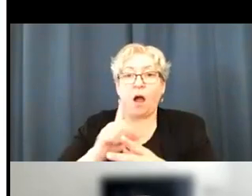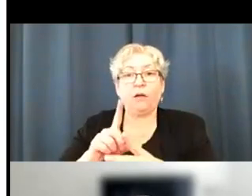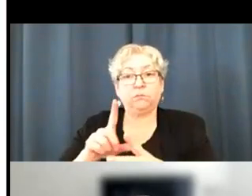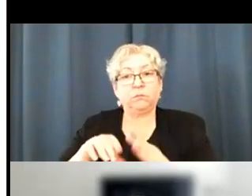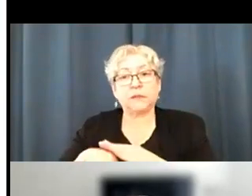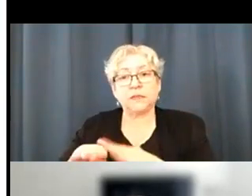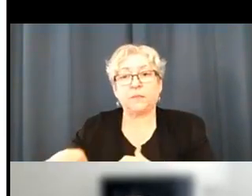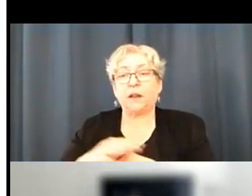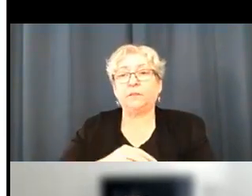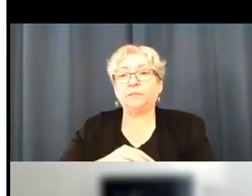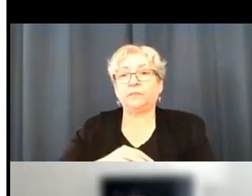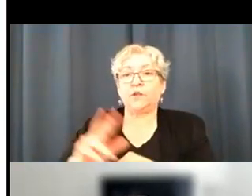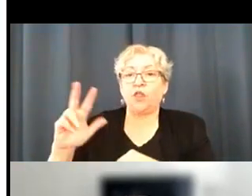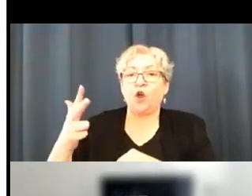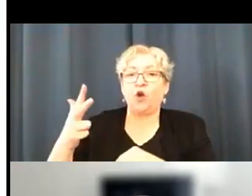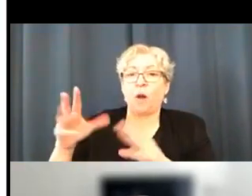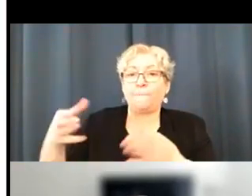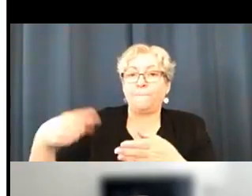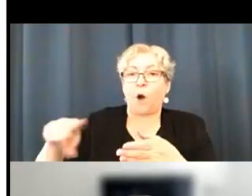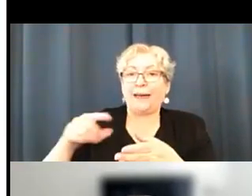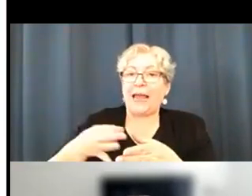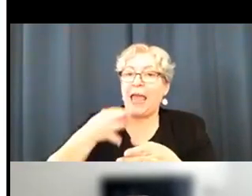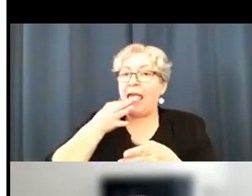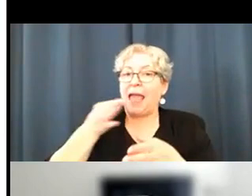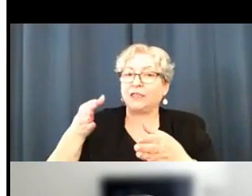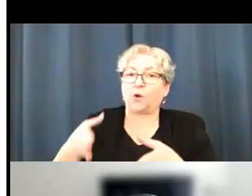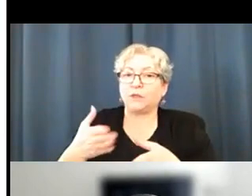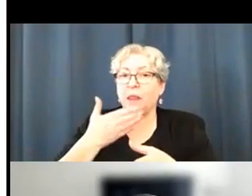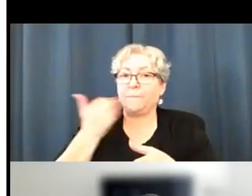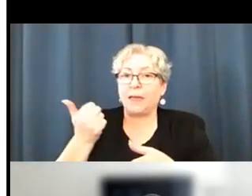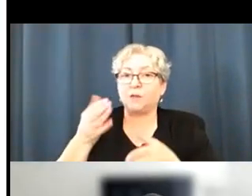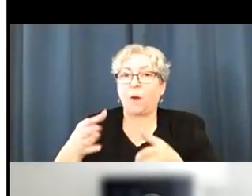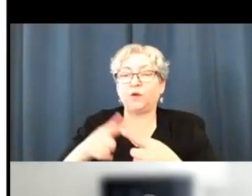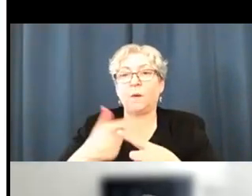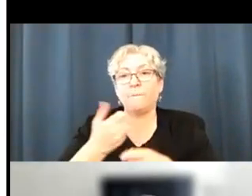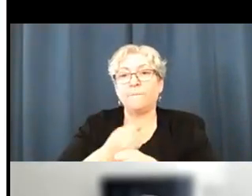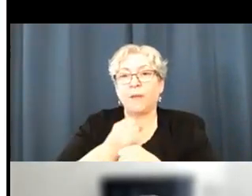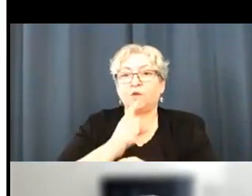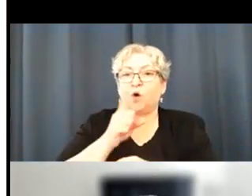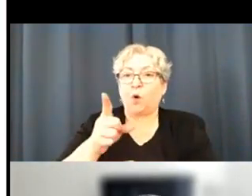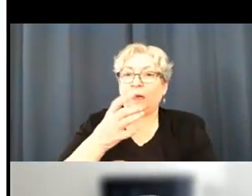And so, third-party experts are the best way that you can ensure that you're getting good perspectives,